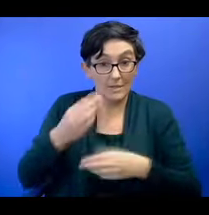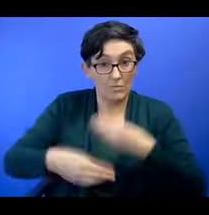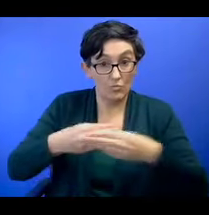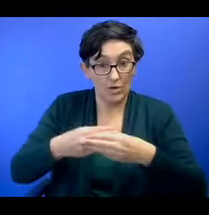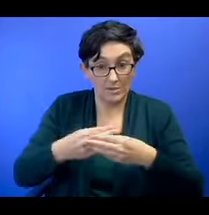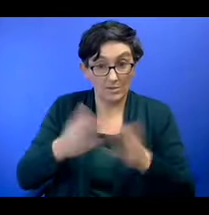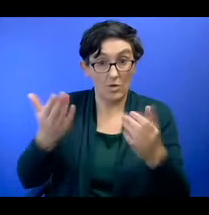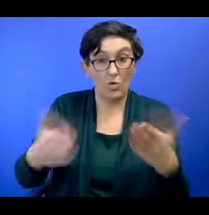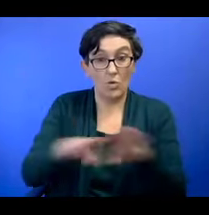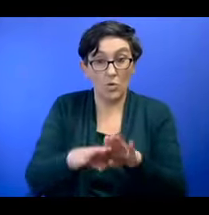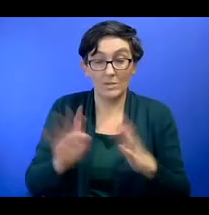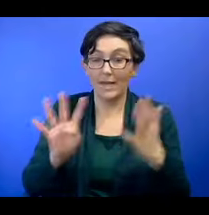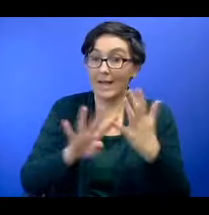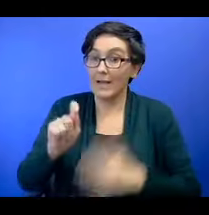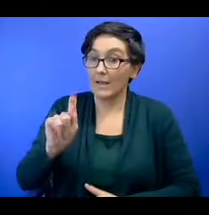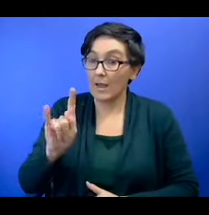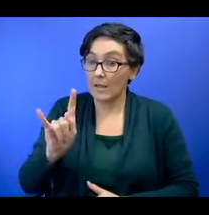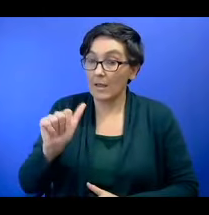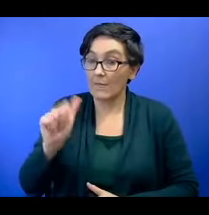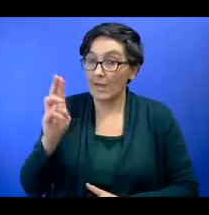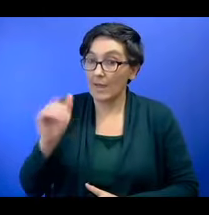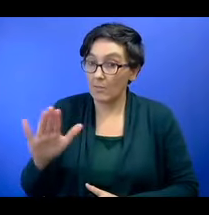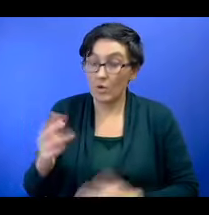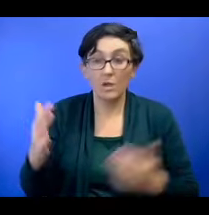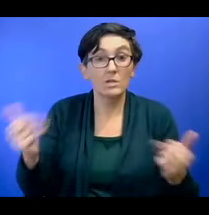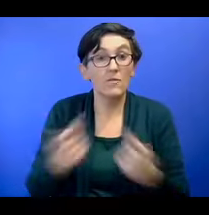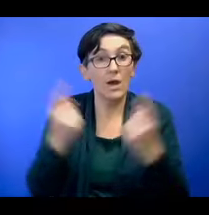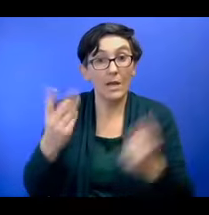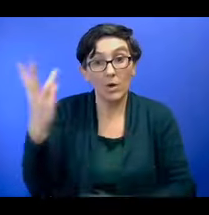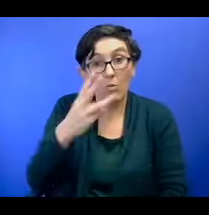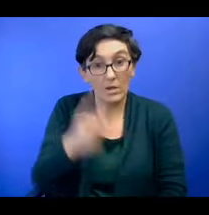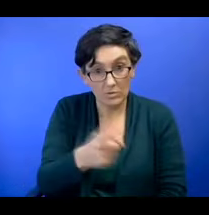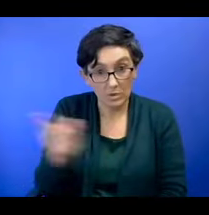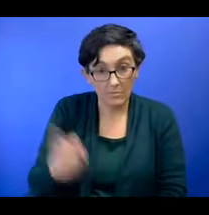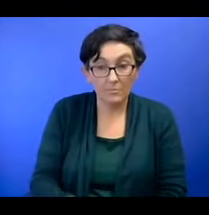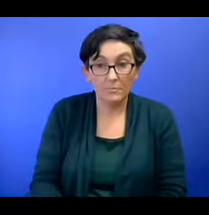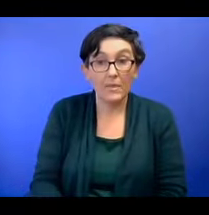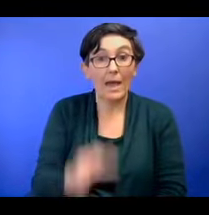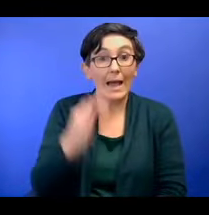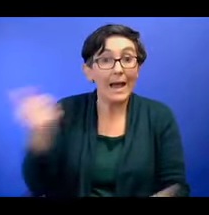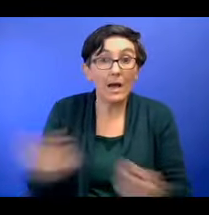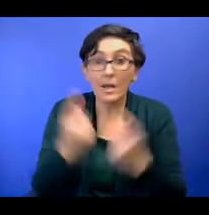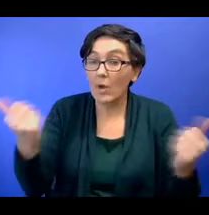I'd like to emphasize for anyone listening tonight, that anyone - any individual, any organization